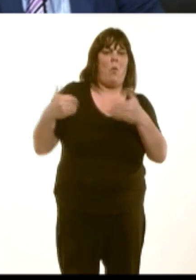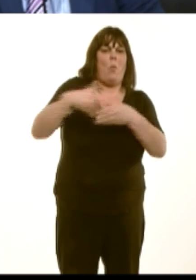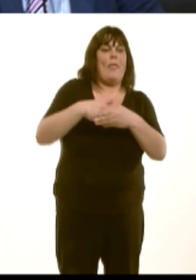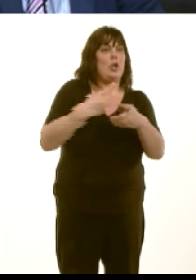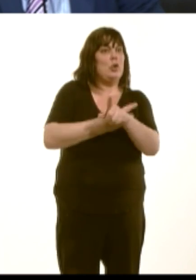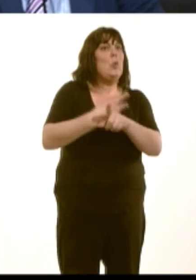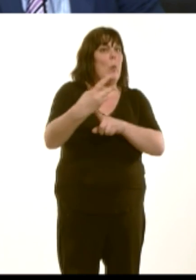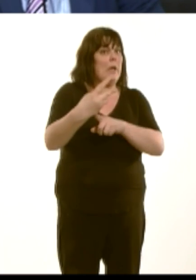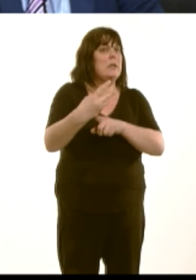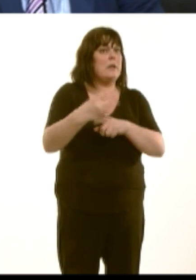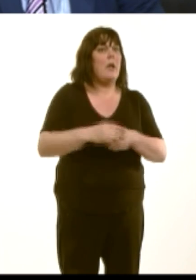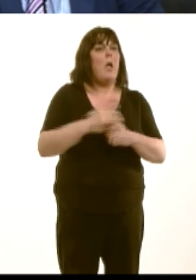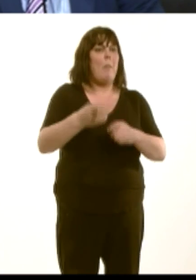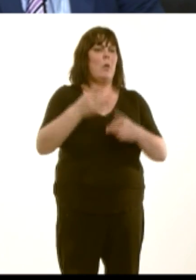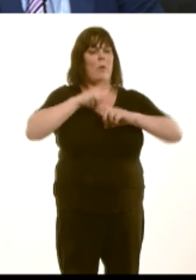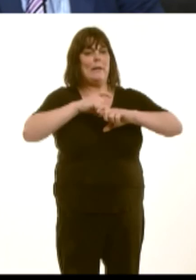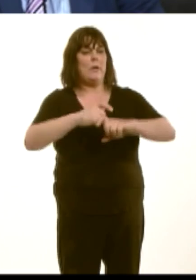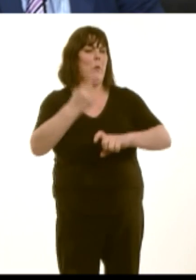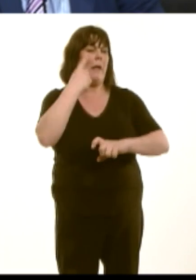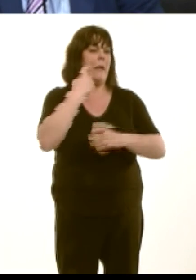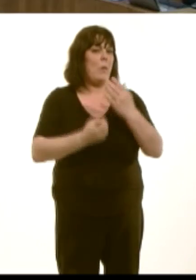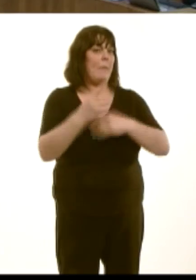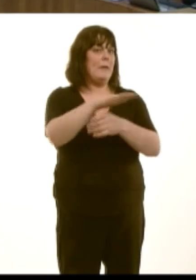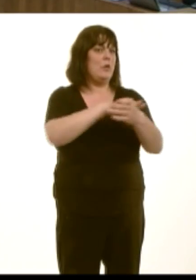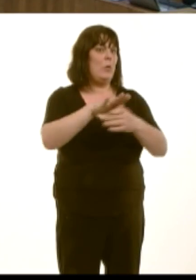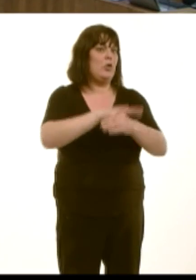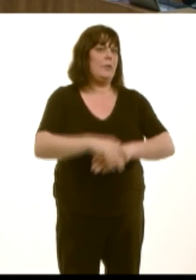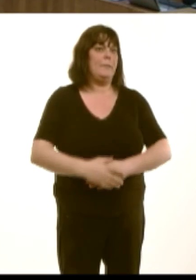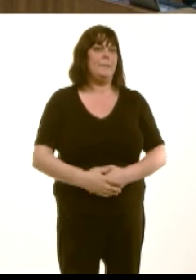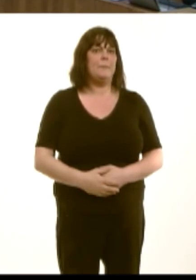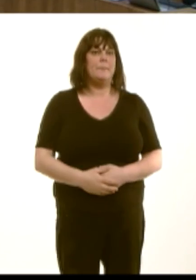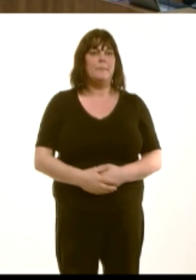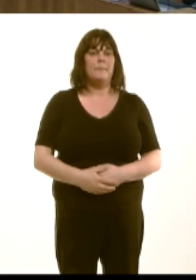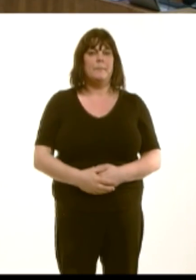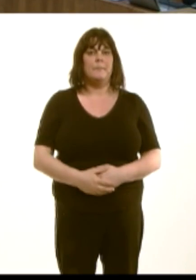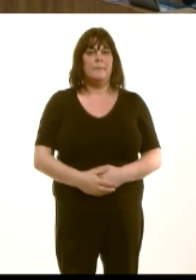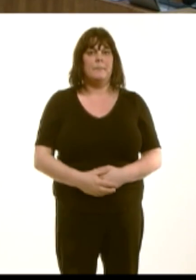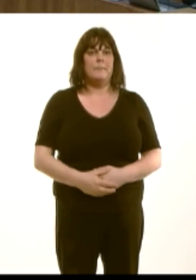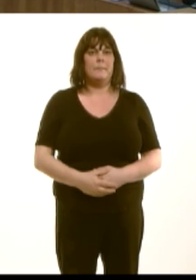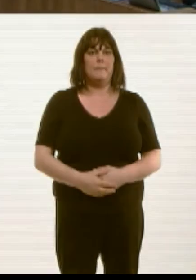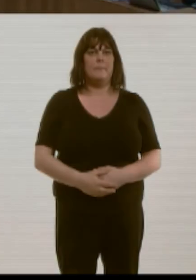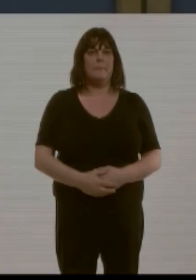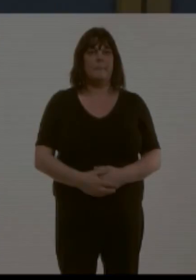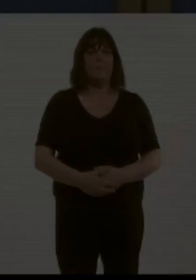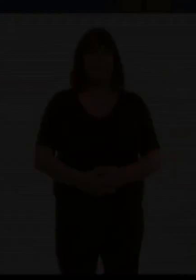But we will, of course, continue to monitor the situation. Y Llywydd / The Presiding Officer: Thank you, First Minister.